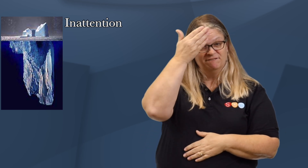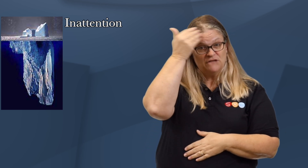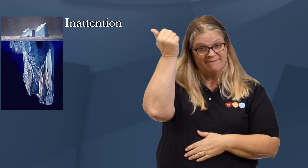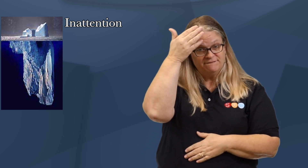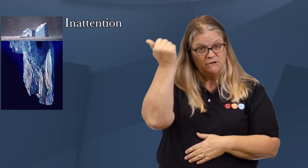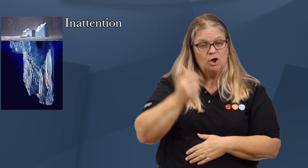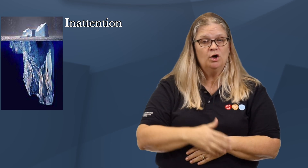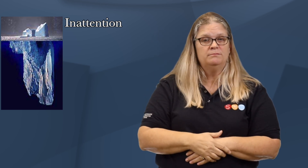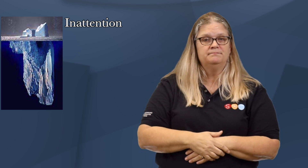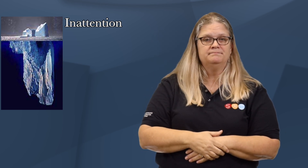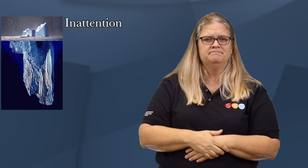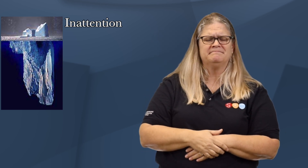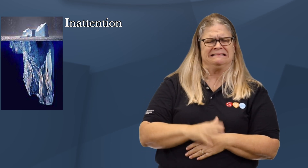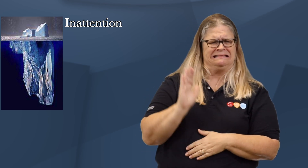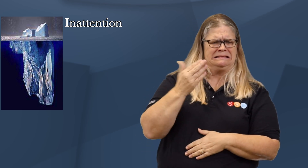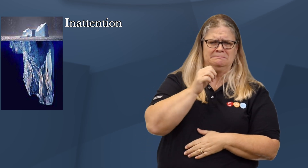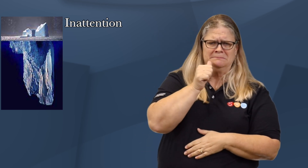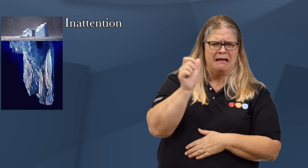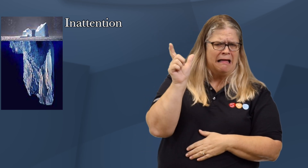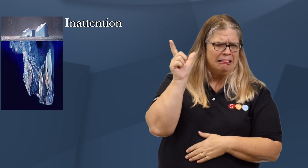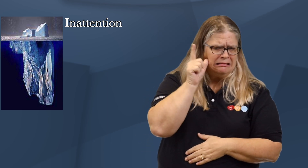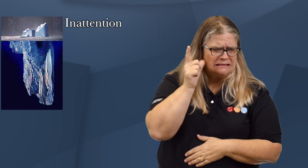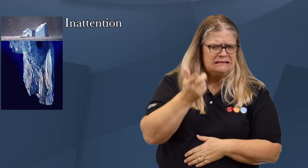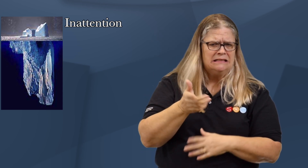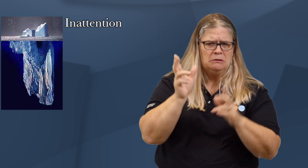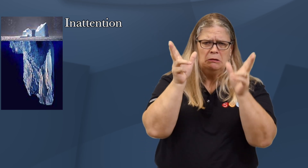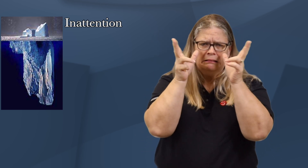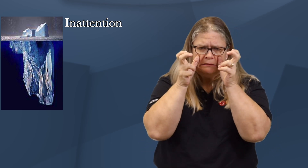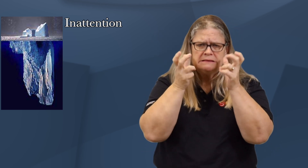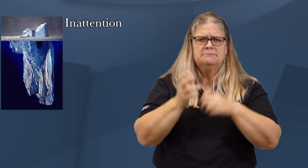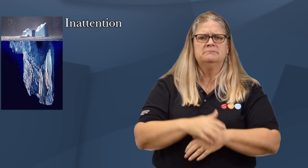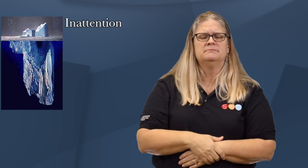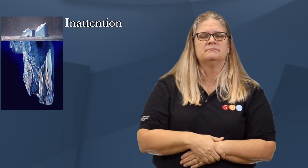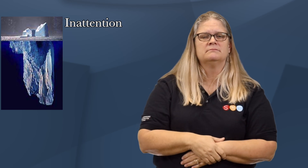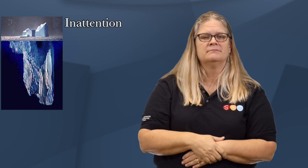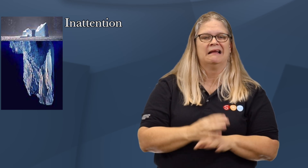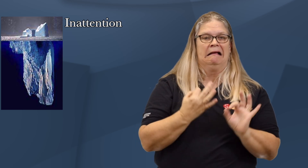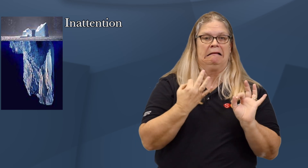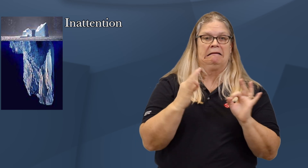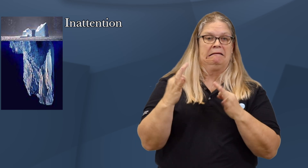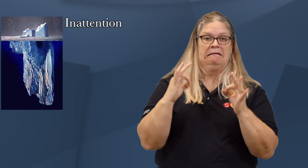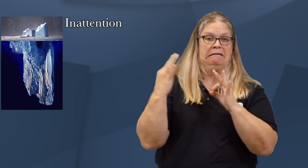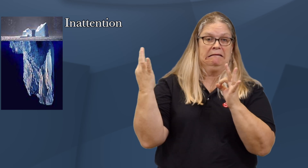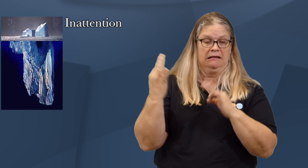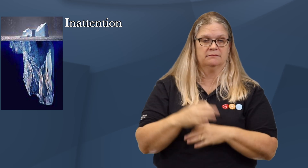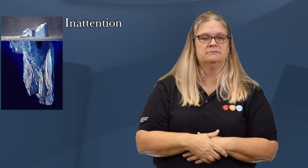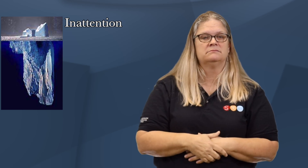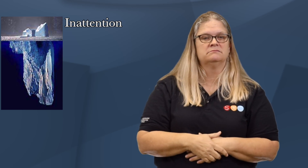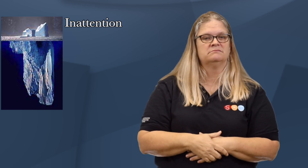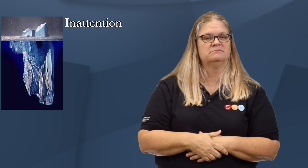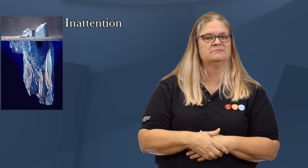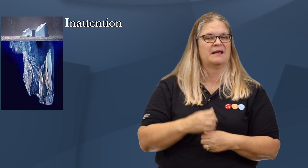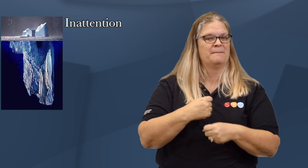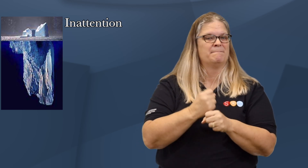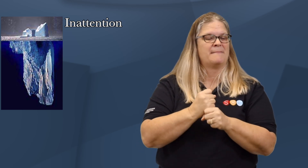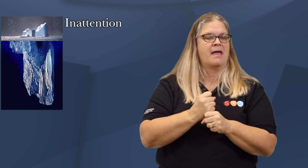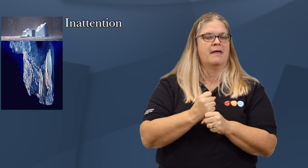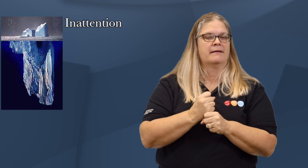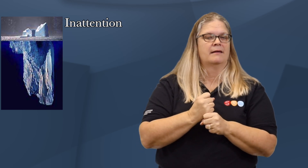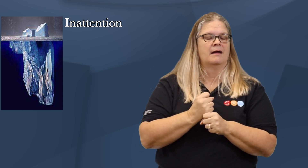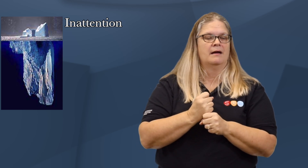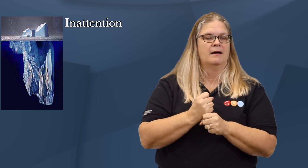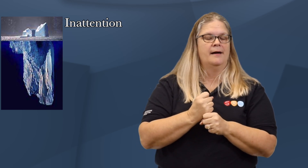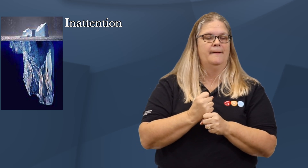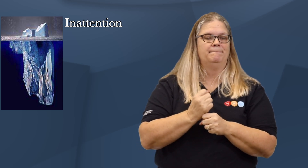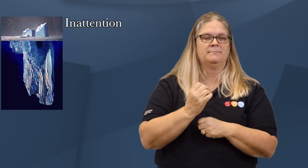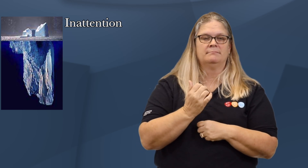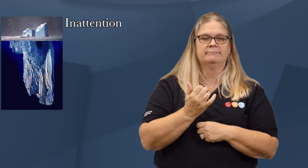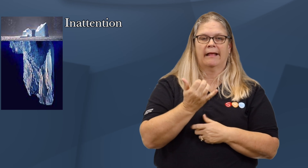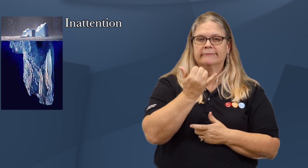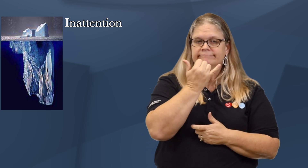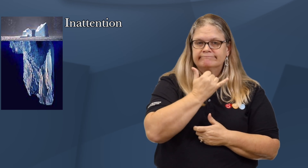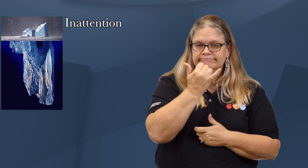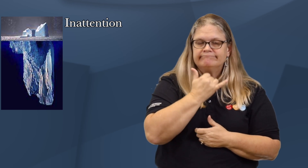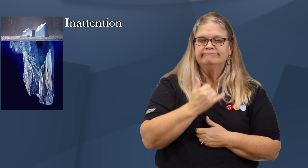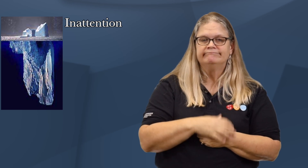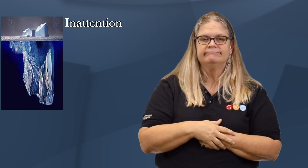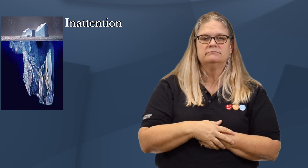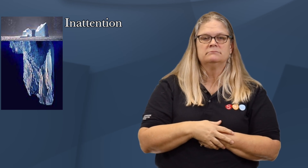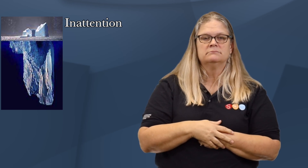They're forgetful, seem to not listen, easily distracted, make careless mistakes,